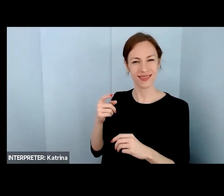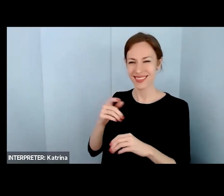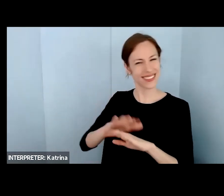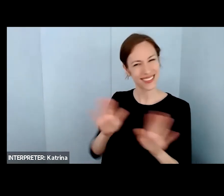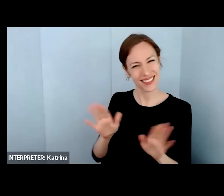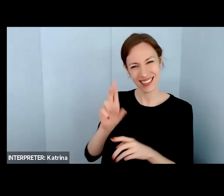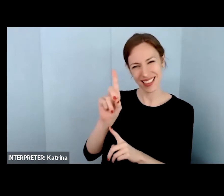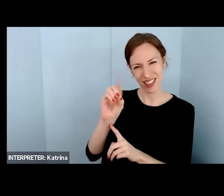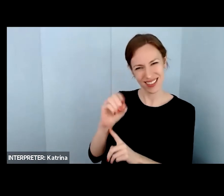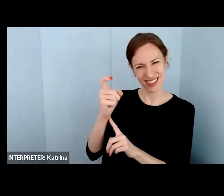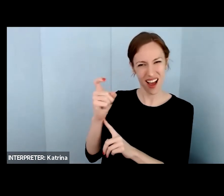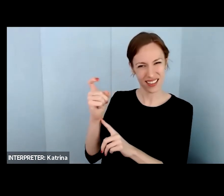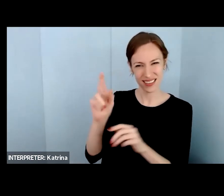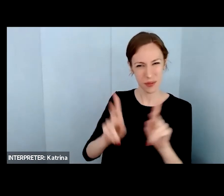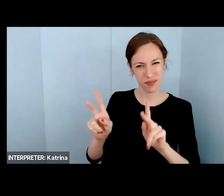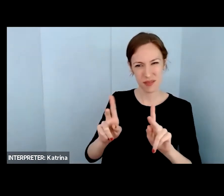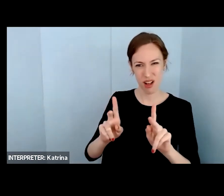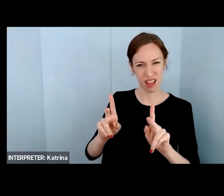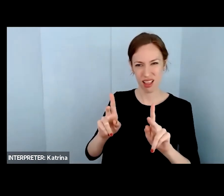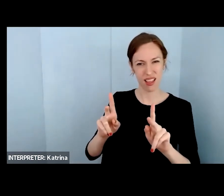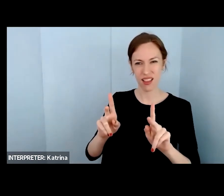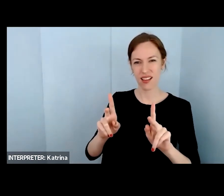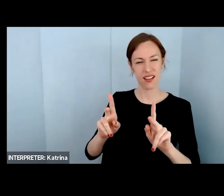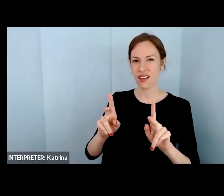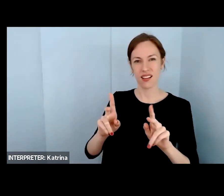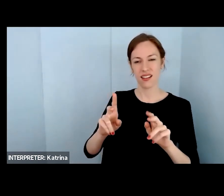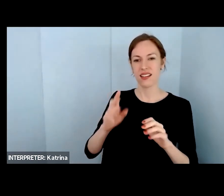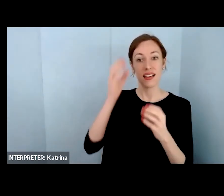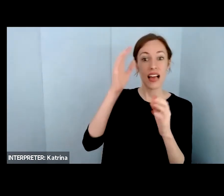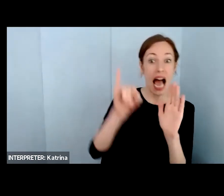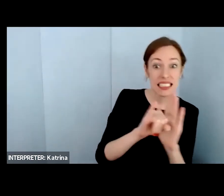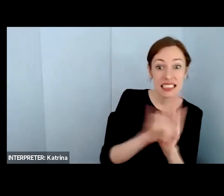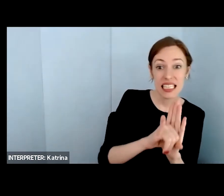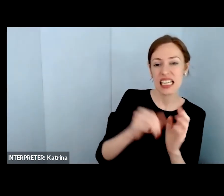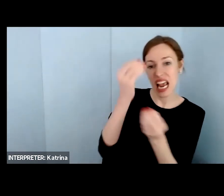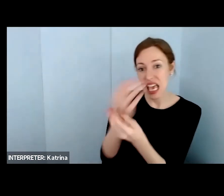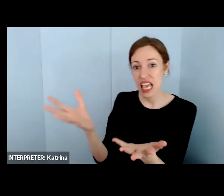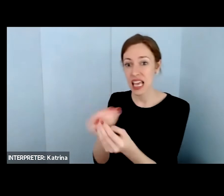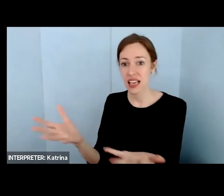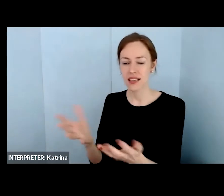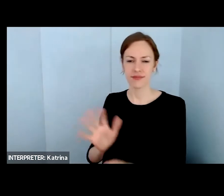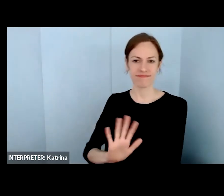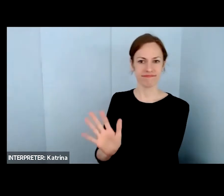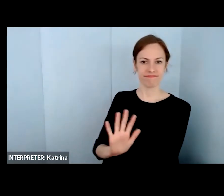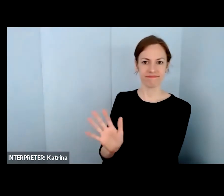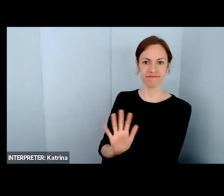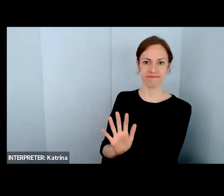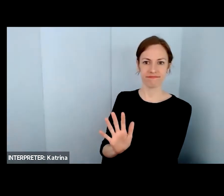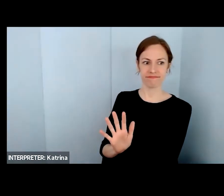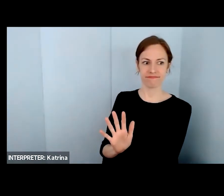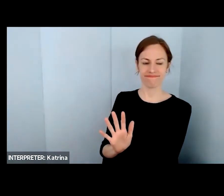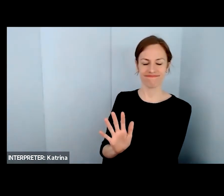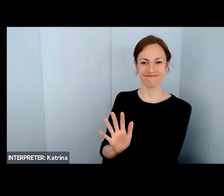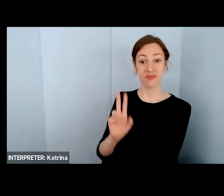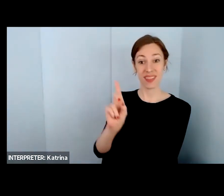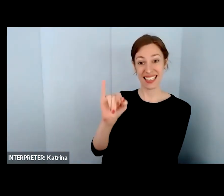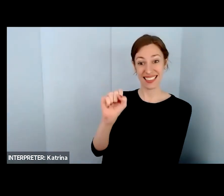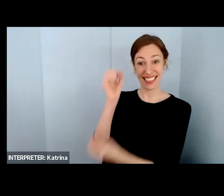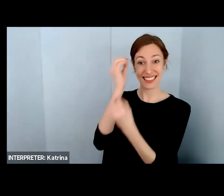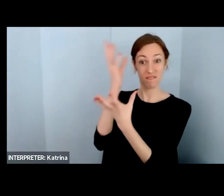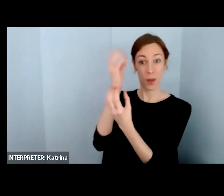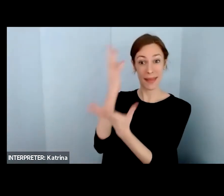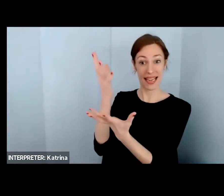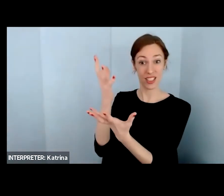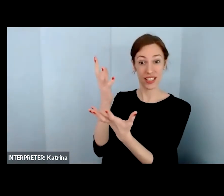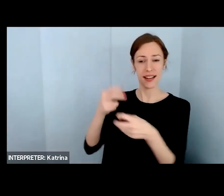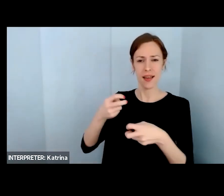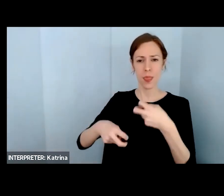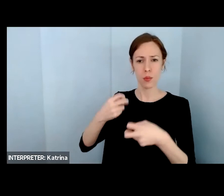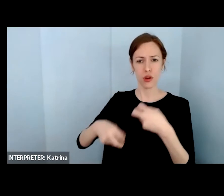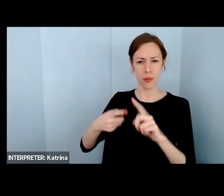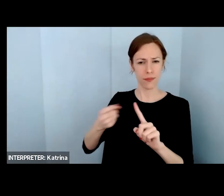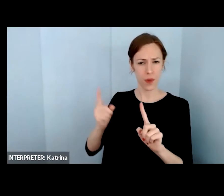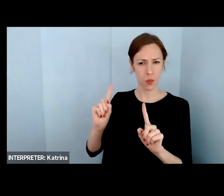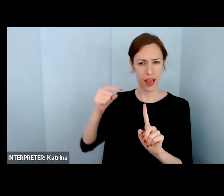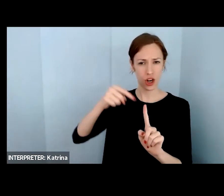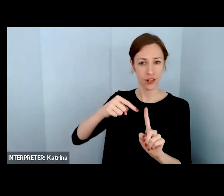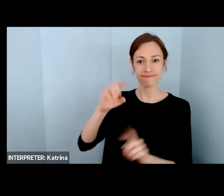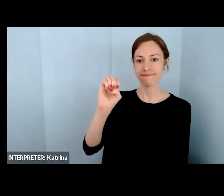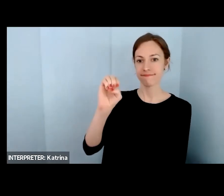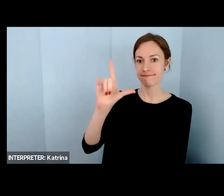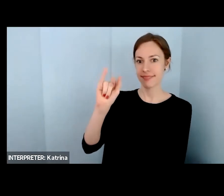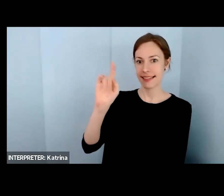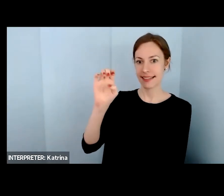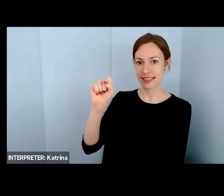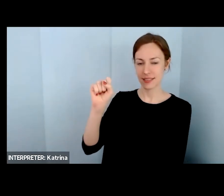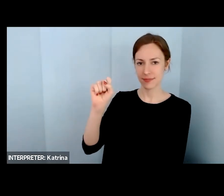that don't like that aren't already known this information at scale is a problem of elites, it's you know it's it's not always just this mid level troll groups.